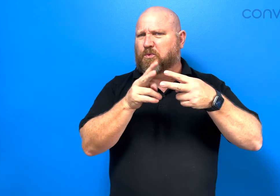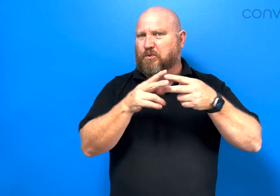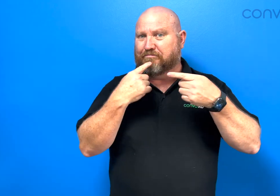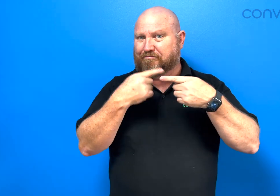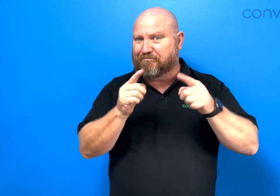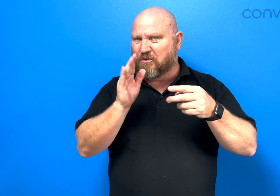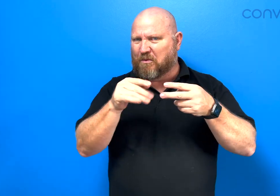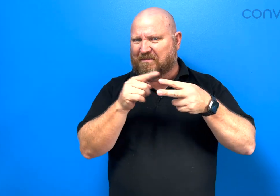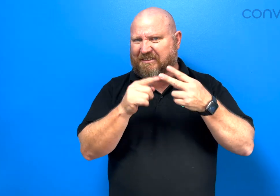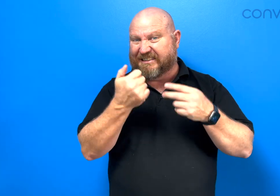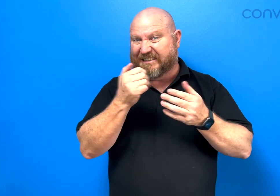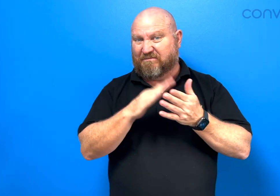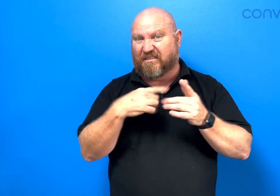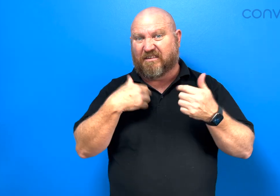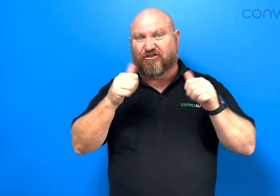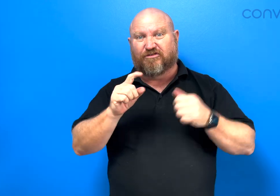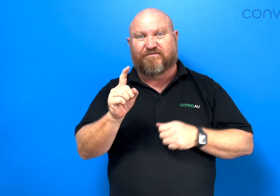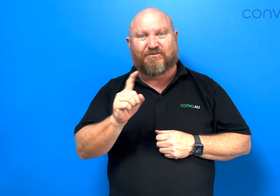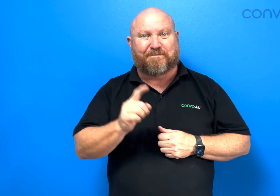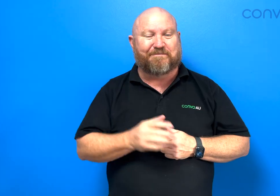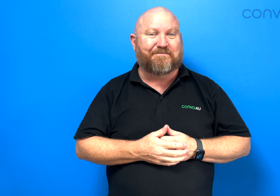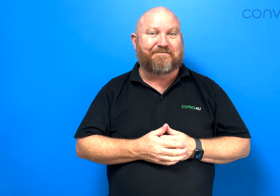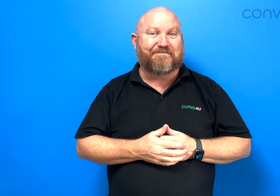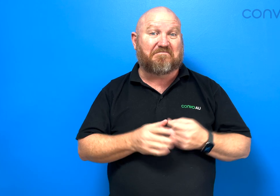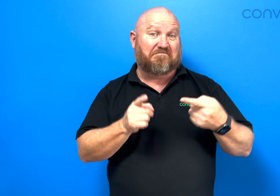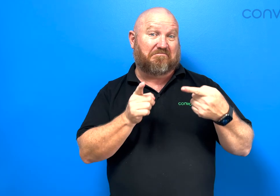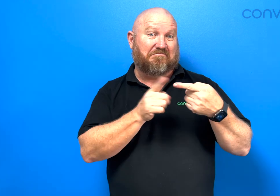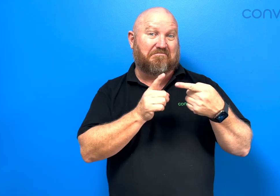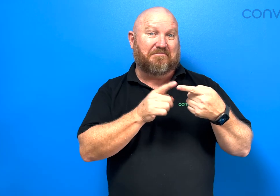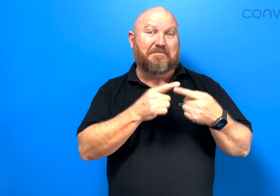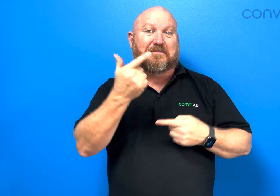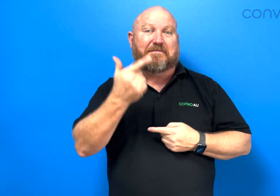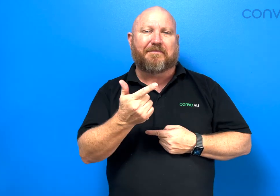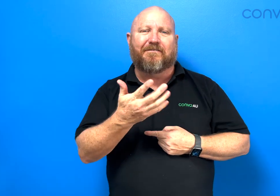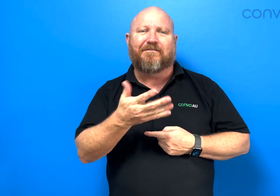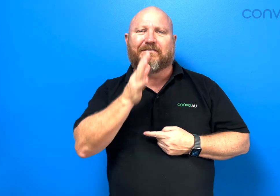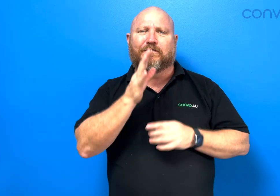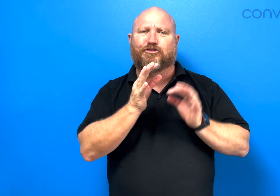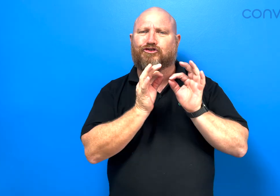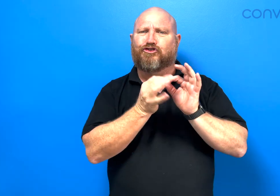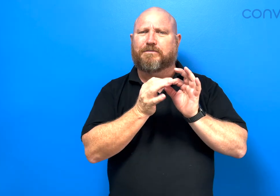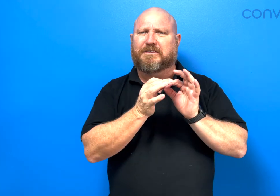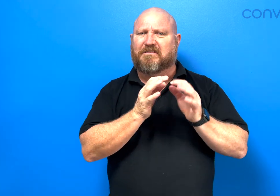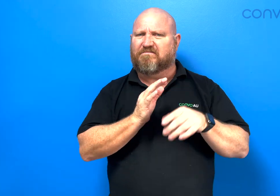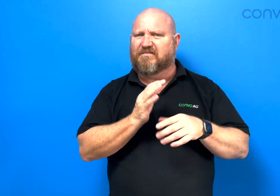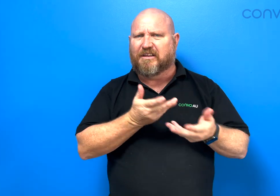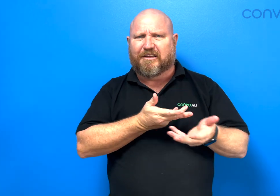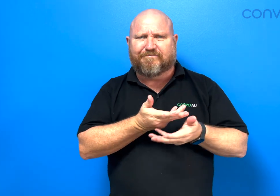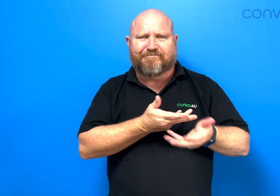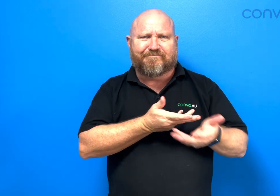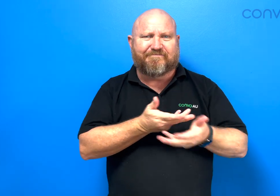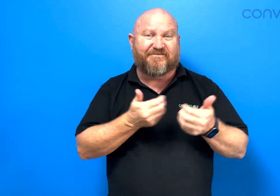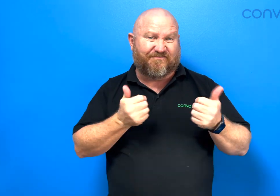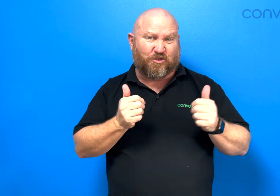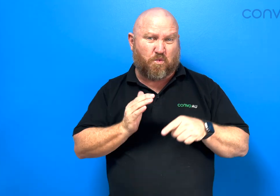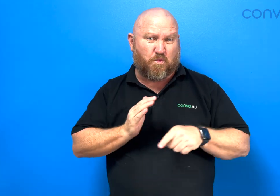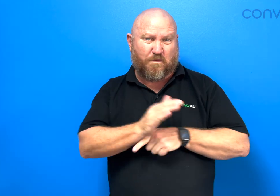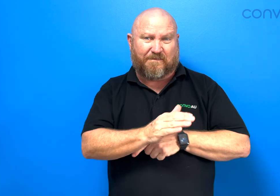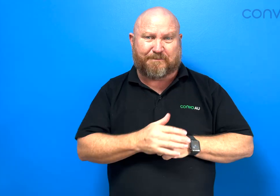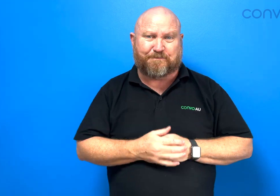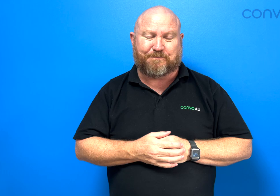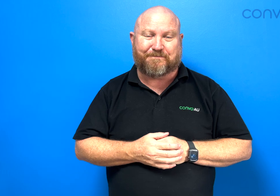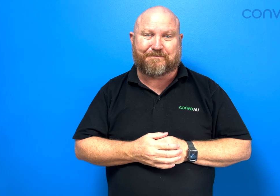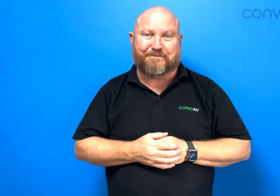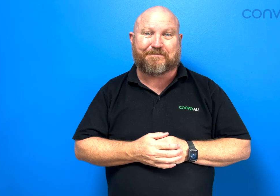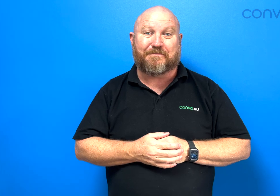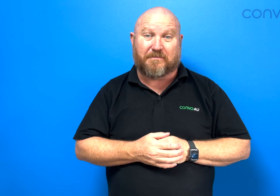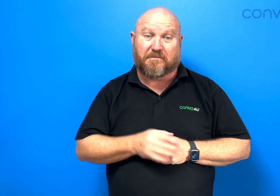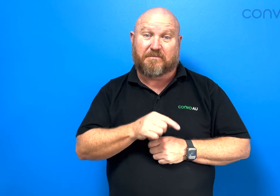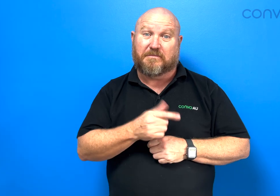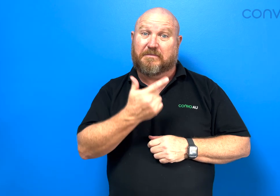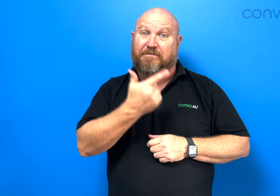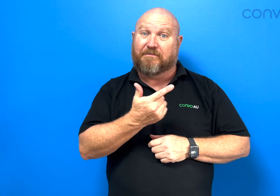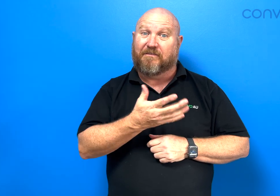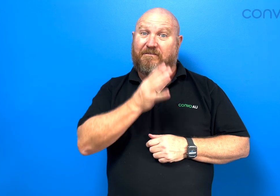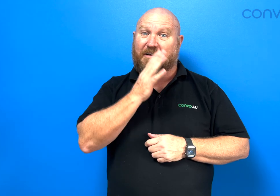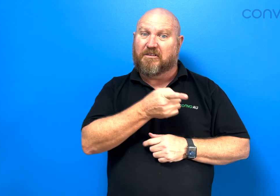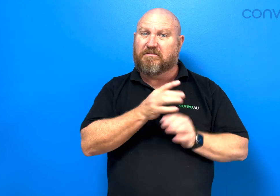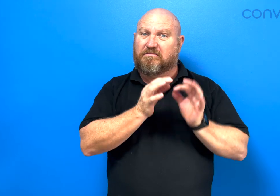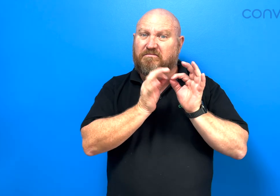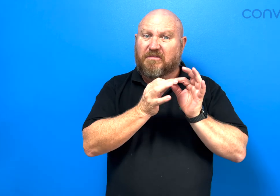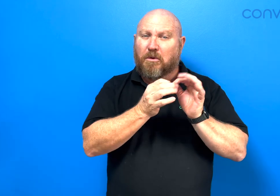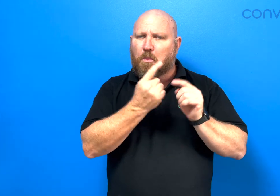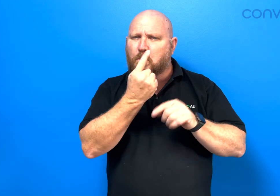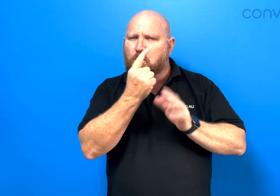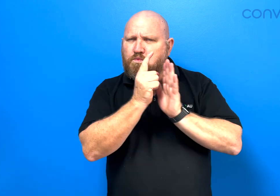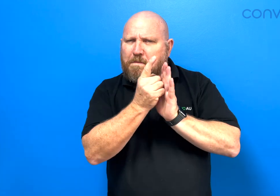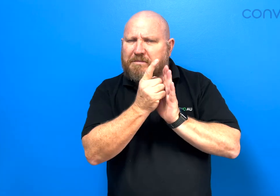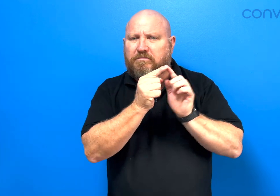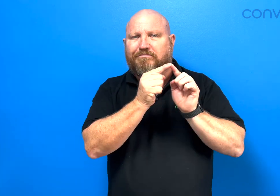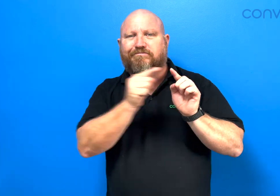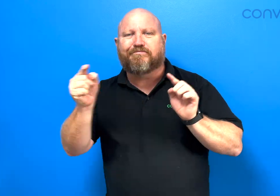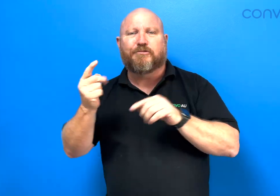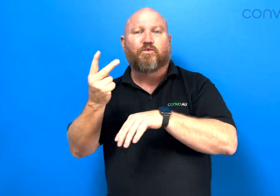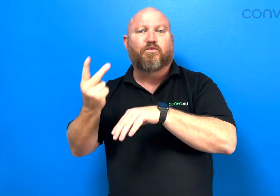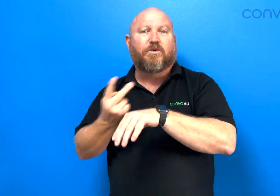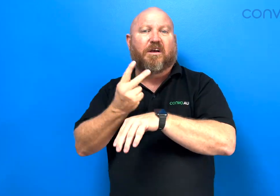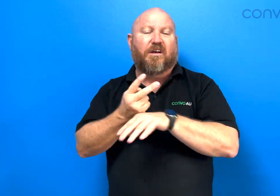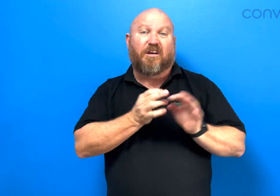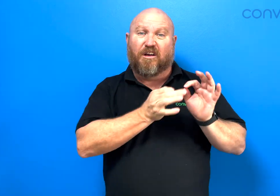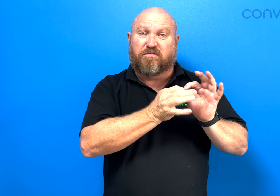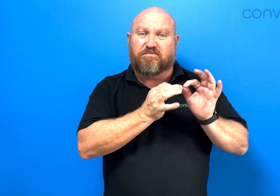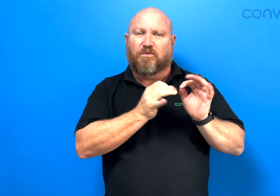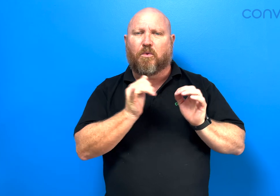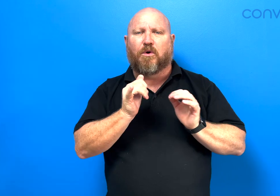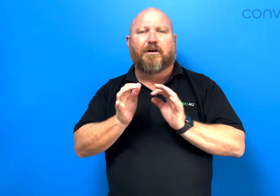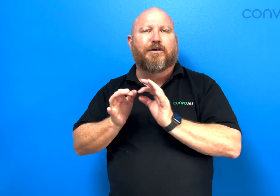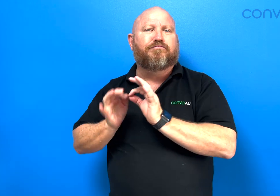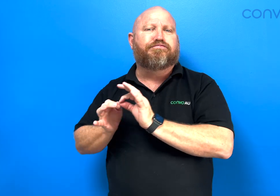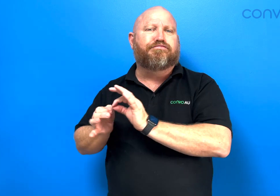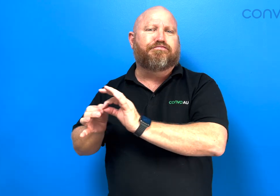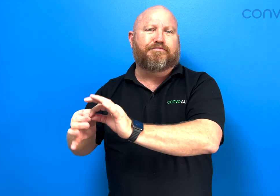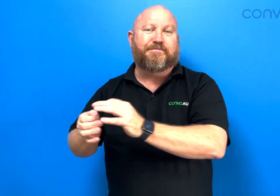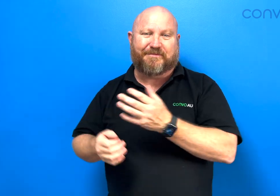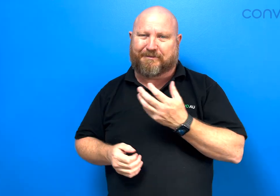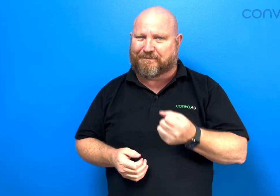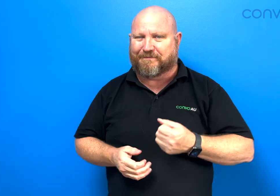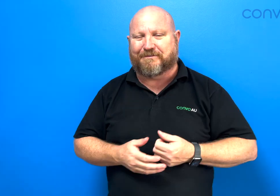We have provided over 7,500 interactions (both video calls and video interpreting) ranging from 1 minute to 2 hours in duration